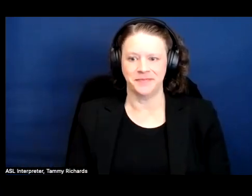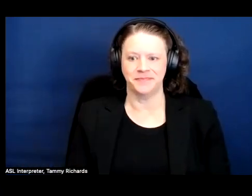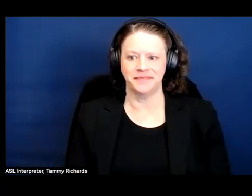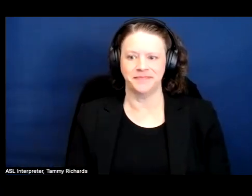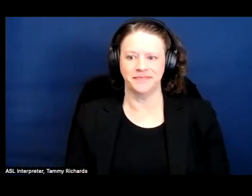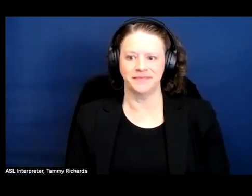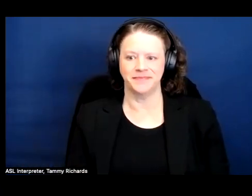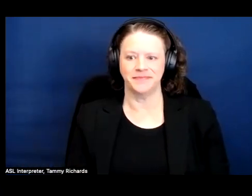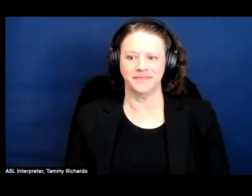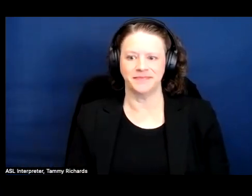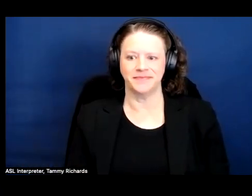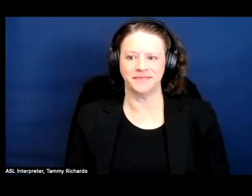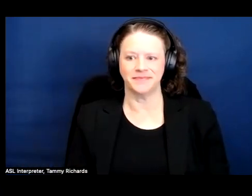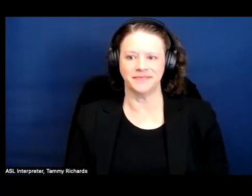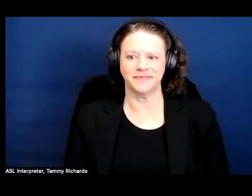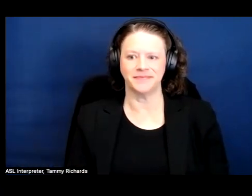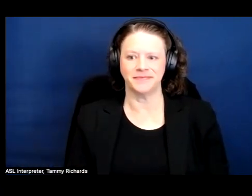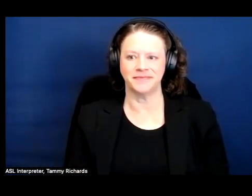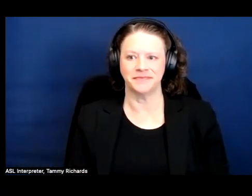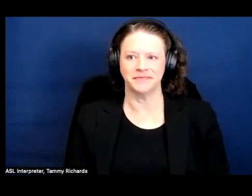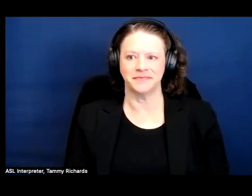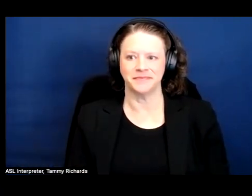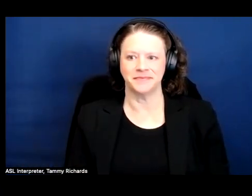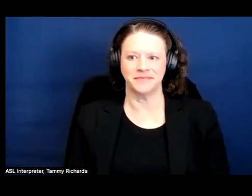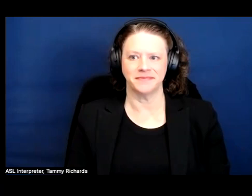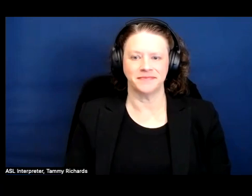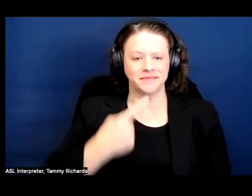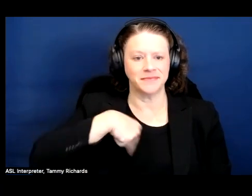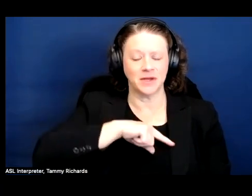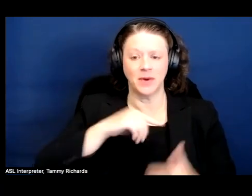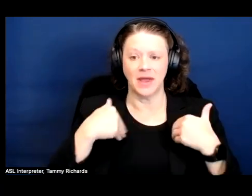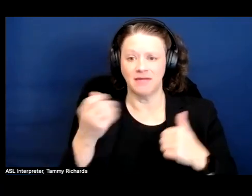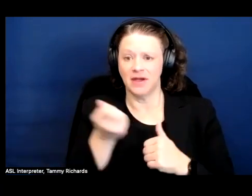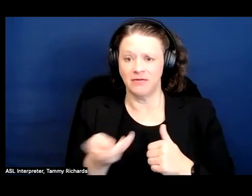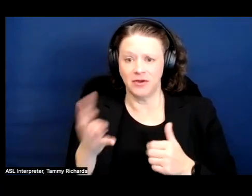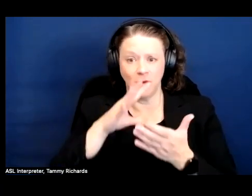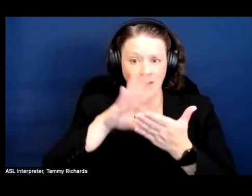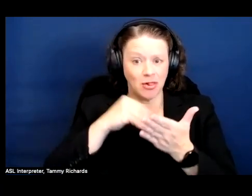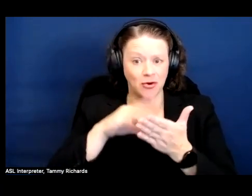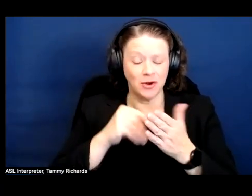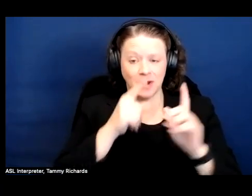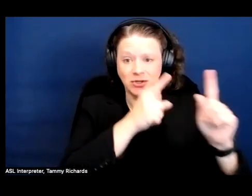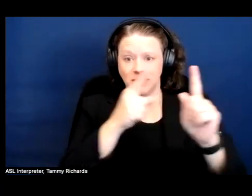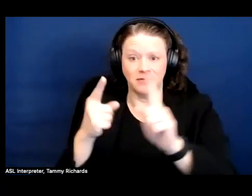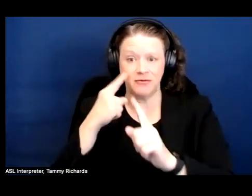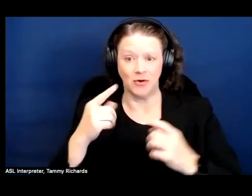for people with disabilities if they need those things to have equal opportunity to use and enjoy their dwelling.